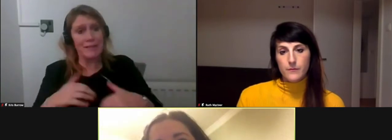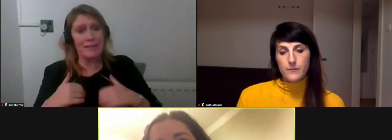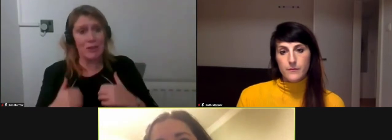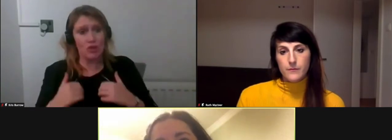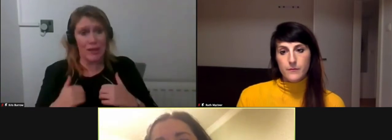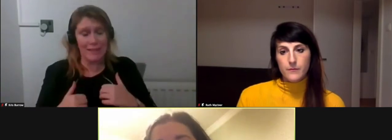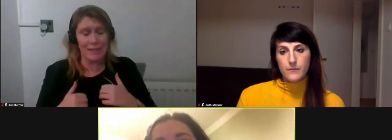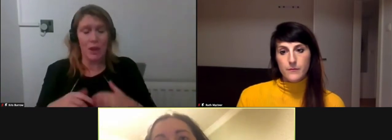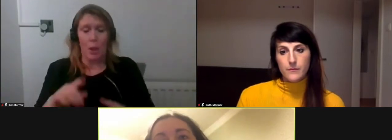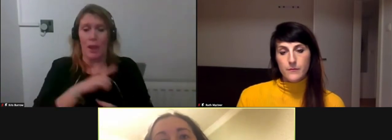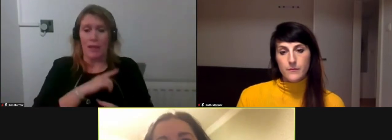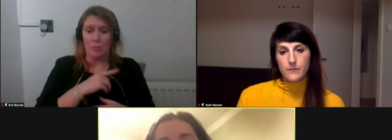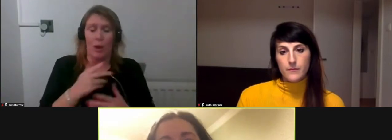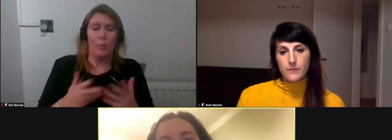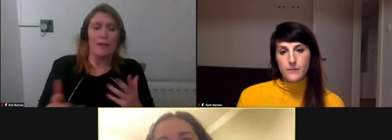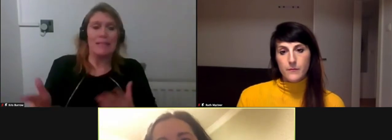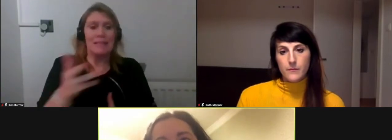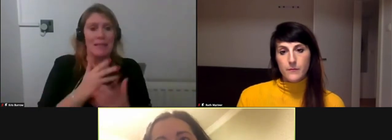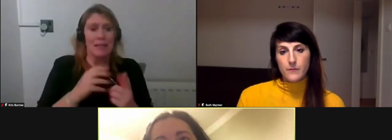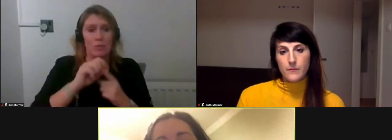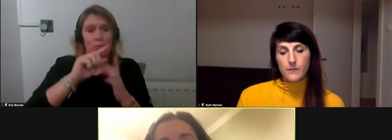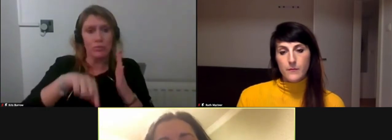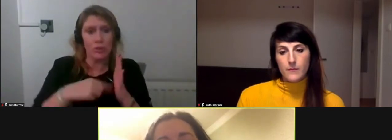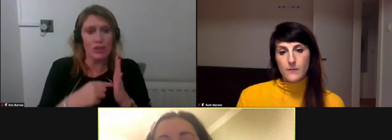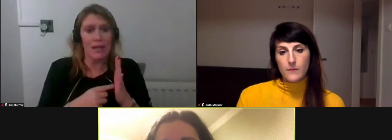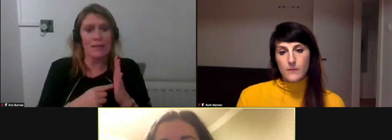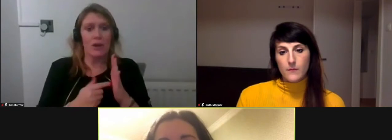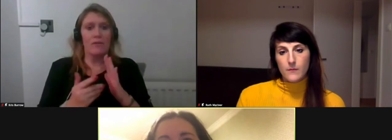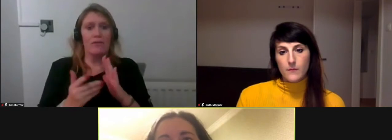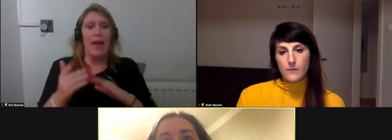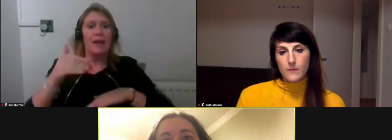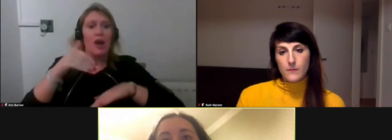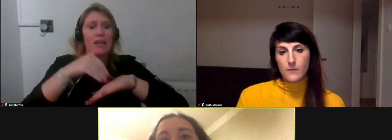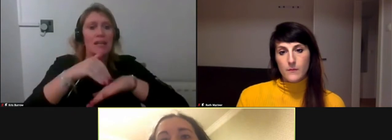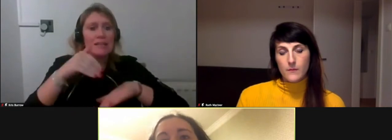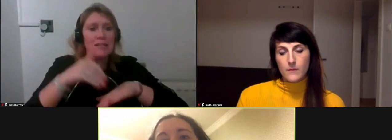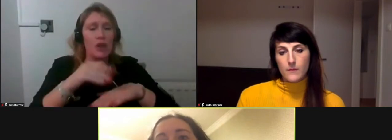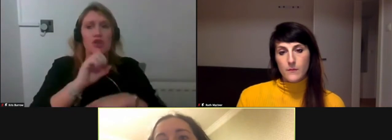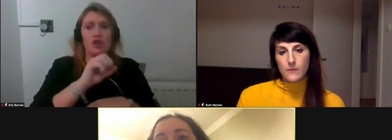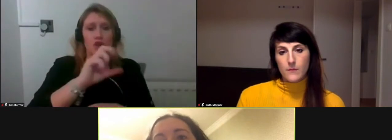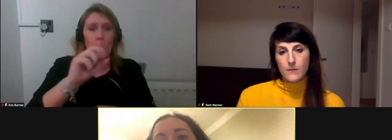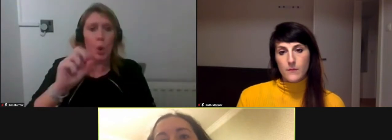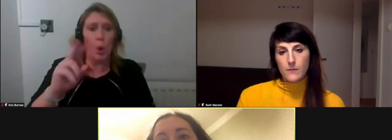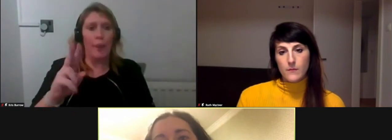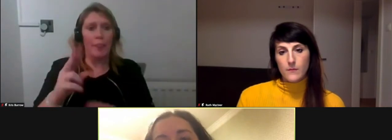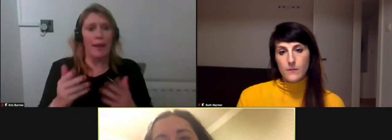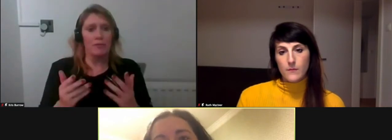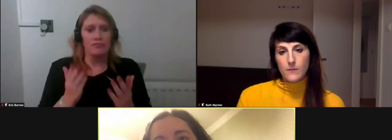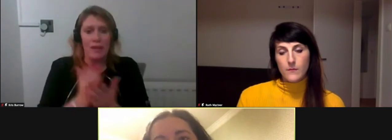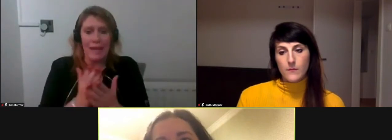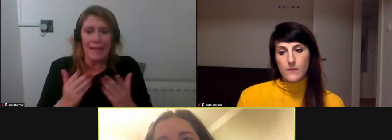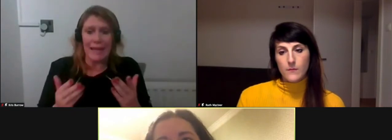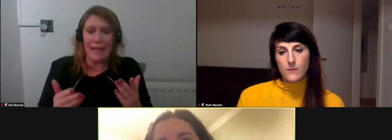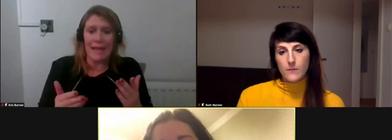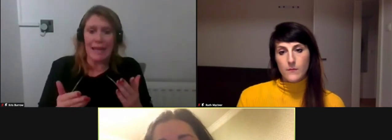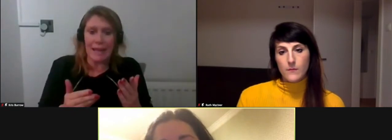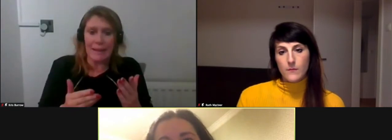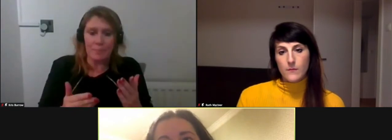project was the idea of that very tactile thing, and a touch tour and really engaging with the Foley objects before the